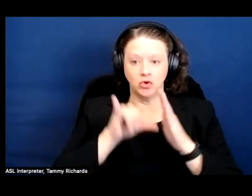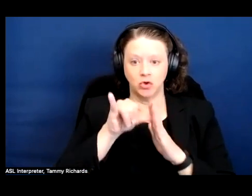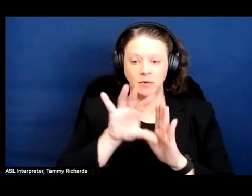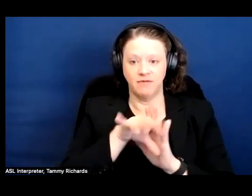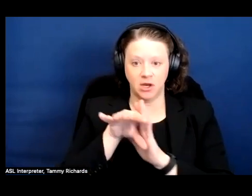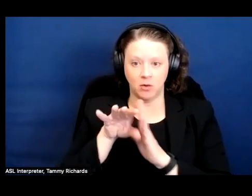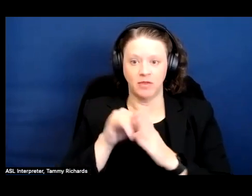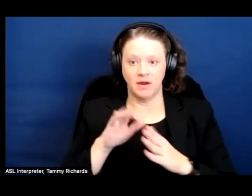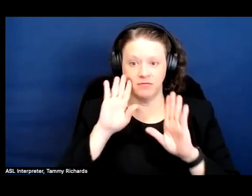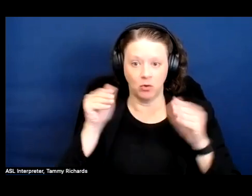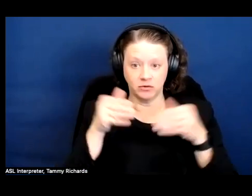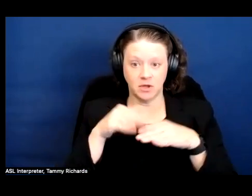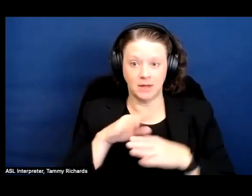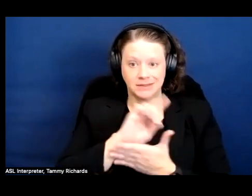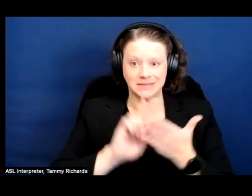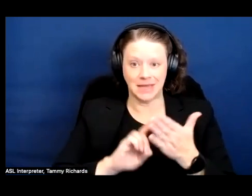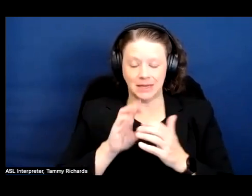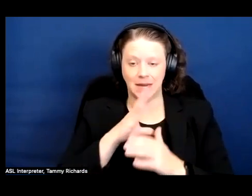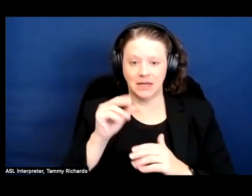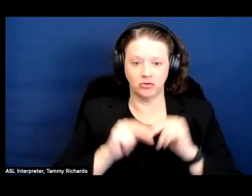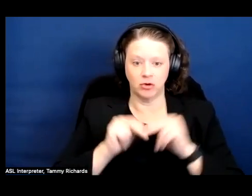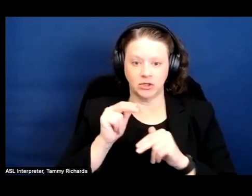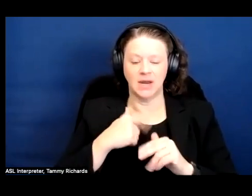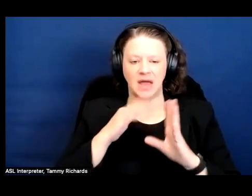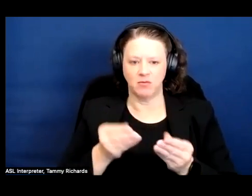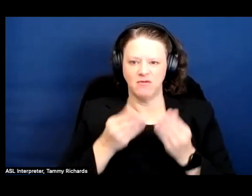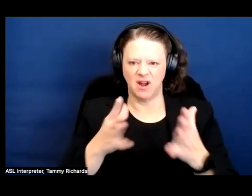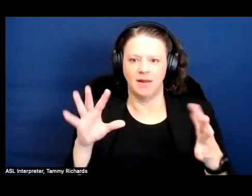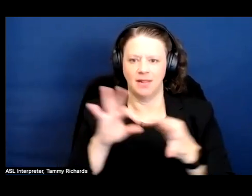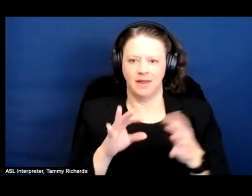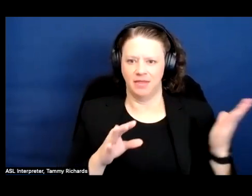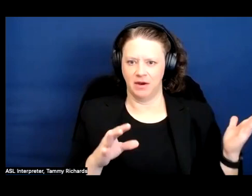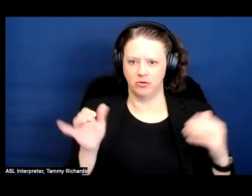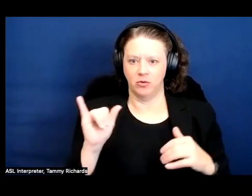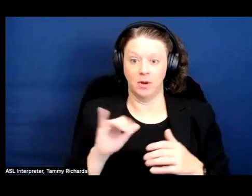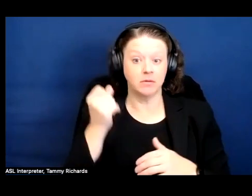that a reasonable accommodation request be made in a particular manner or at a particular time.